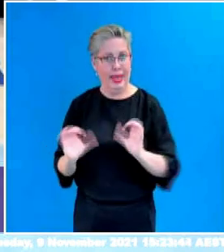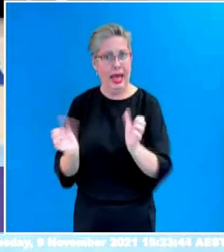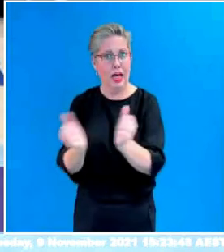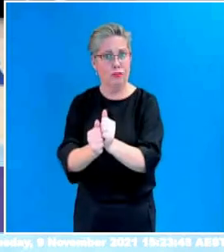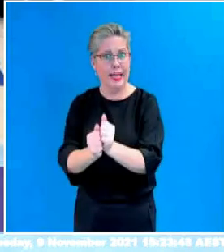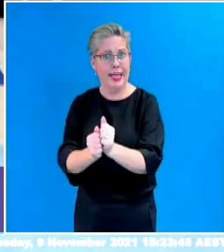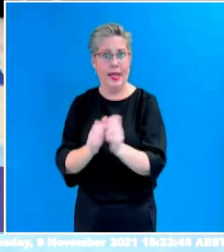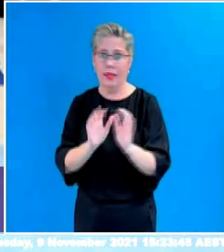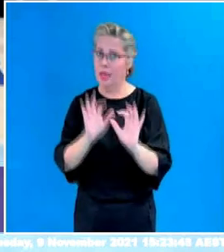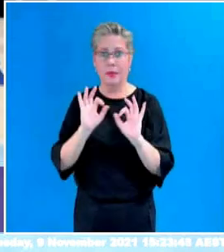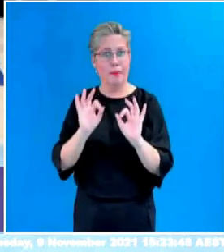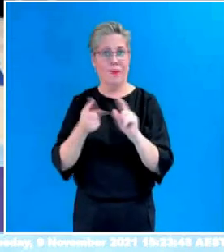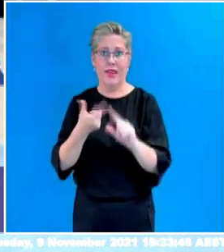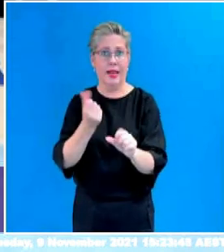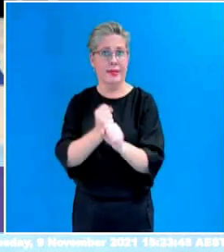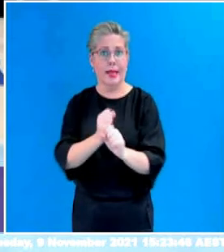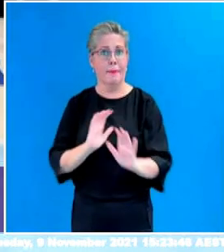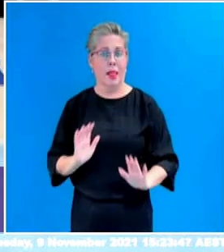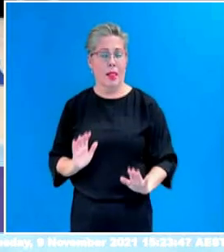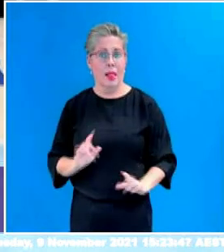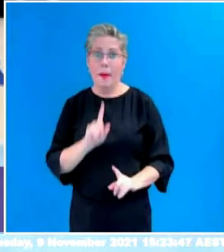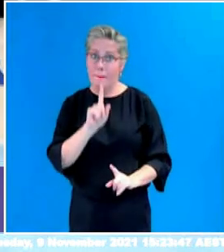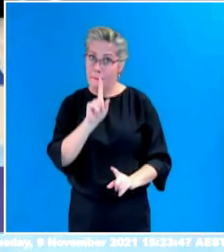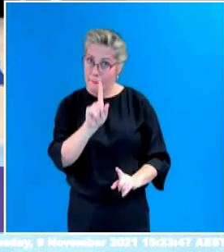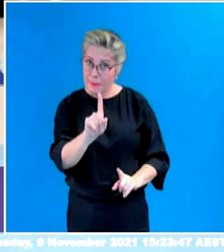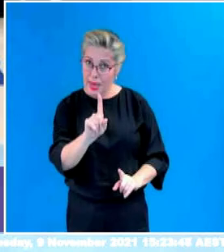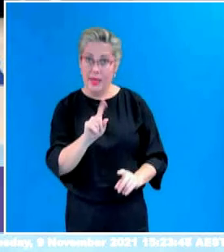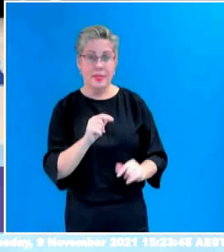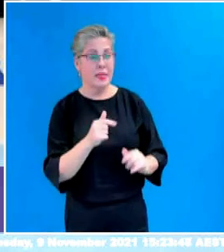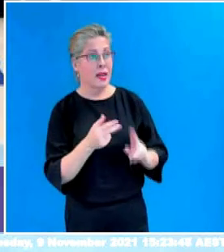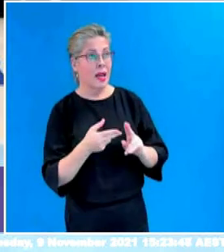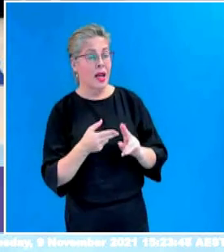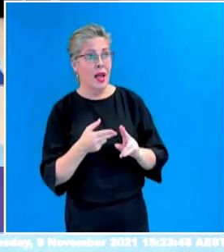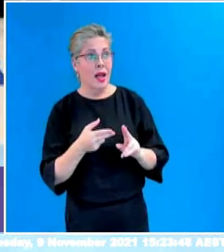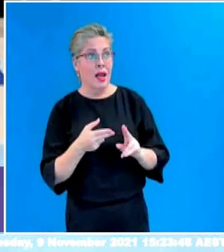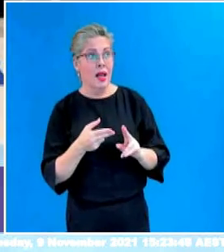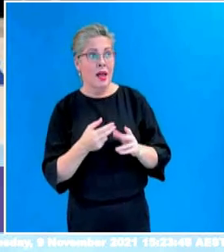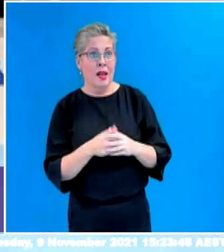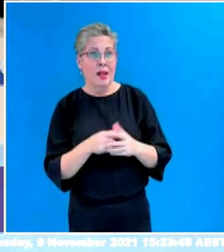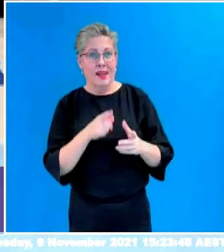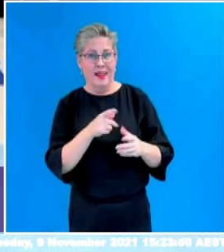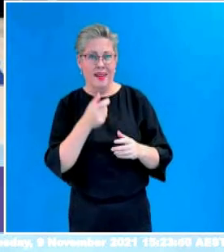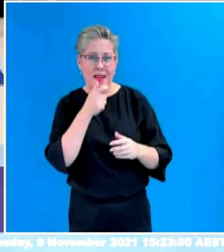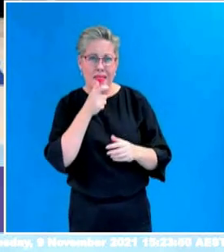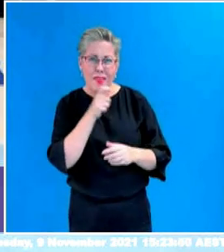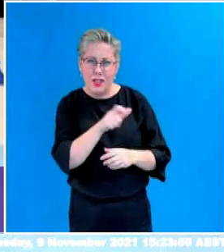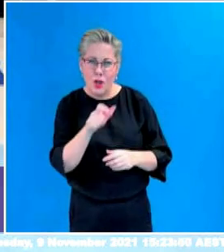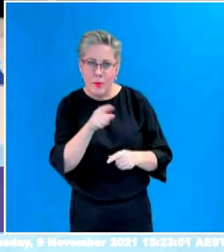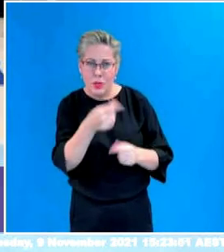But if we are talking about something that goes beyond that, and those terms you just used, I think you asked